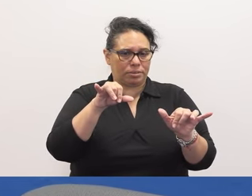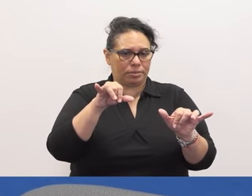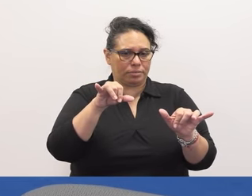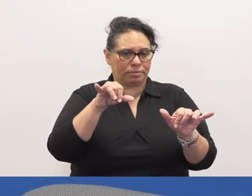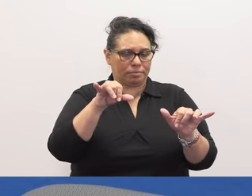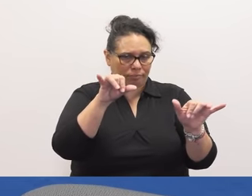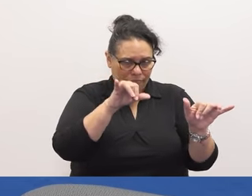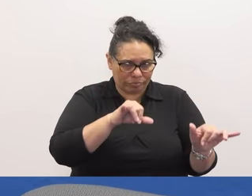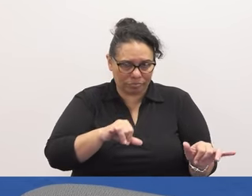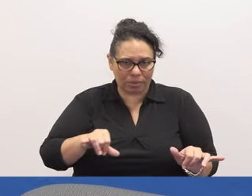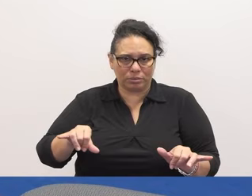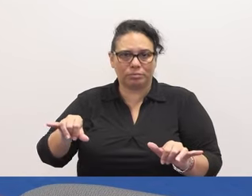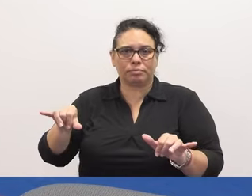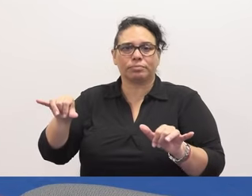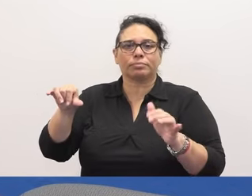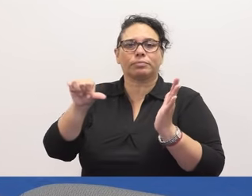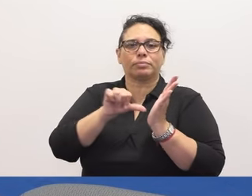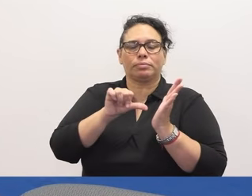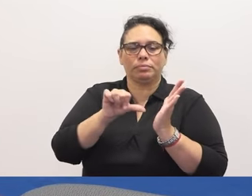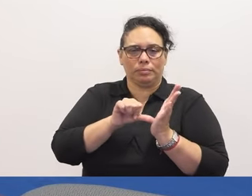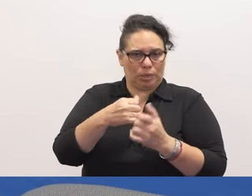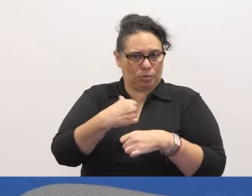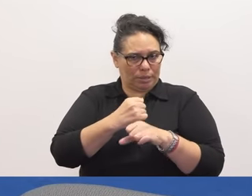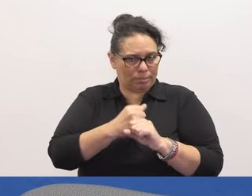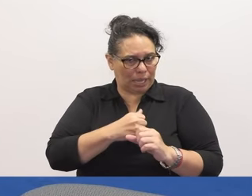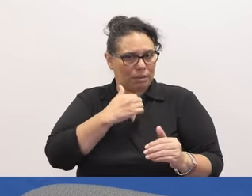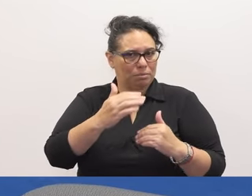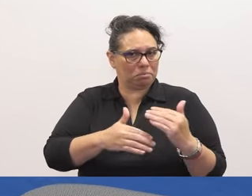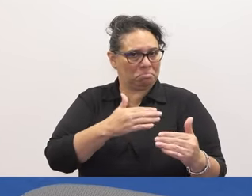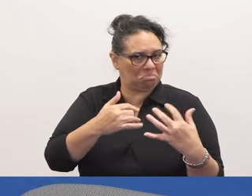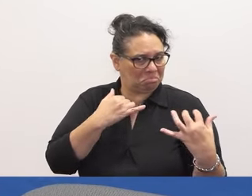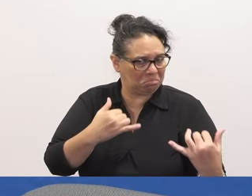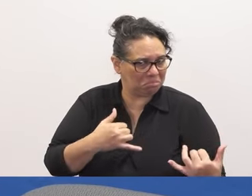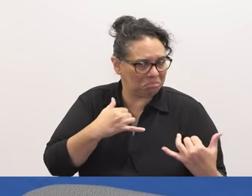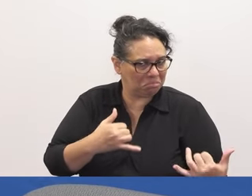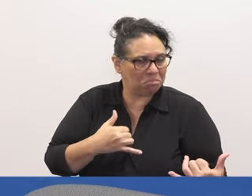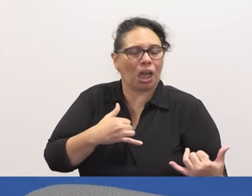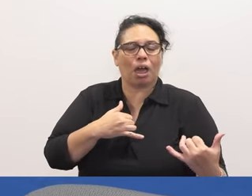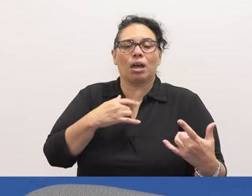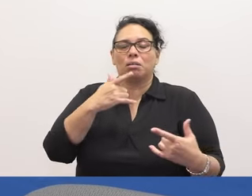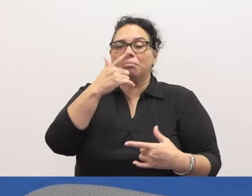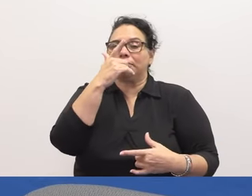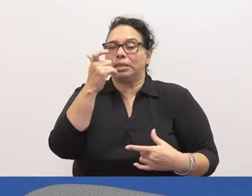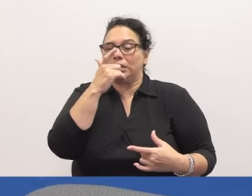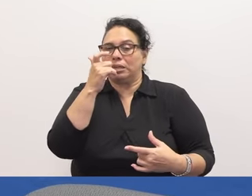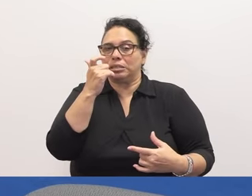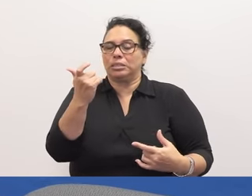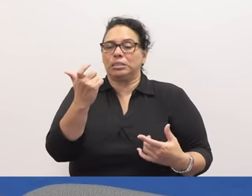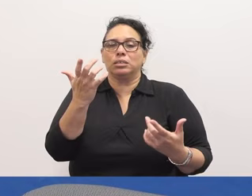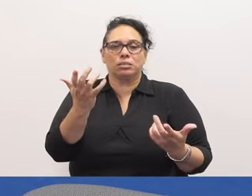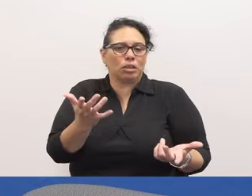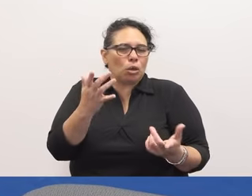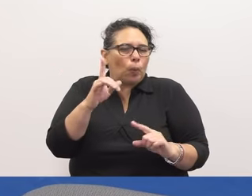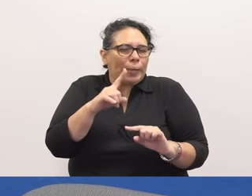That we make progress now about this because we can't do the other things